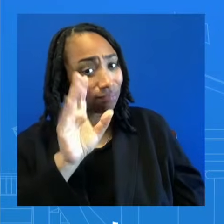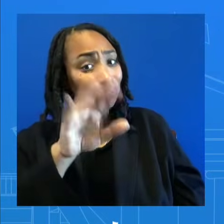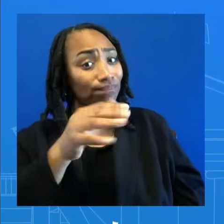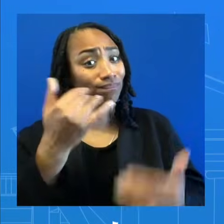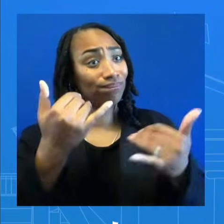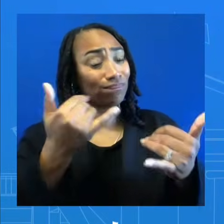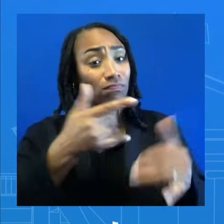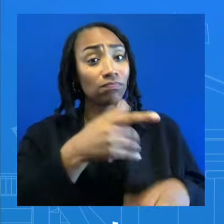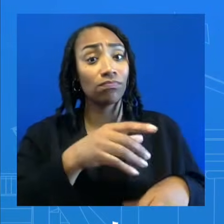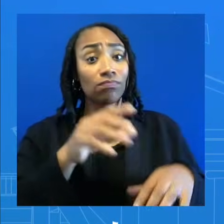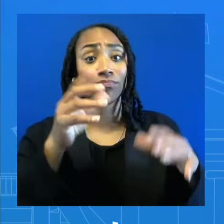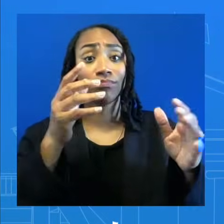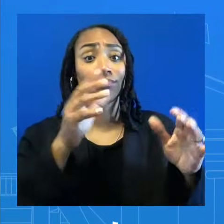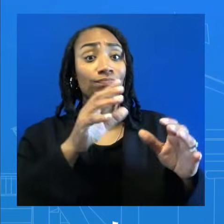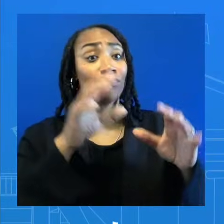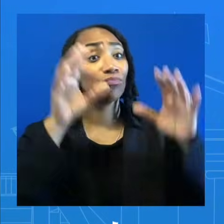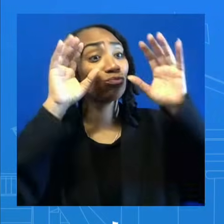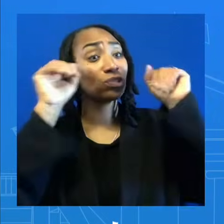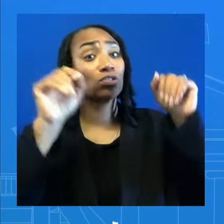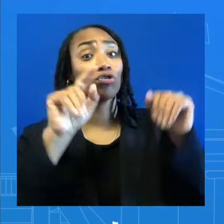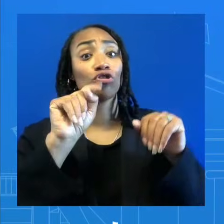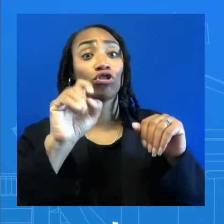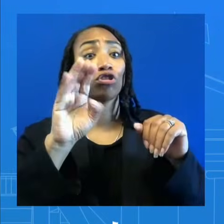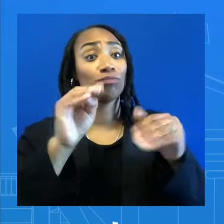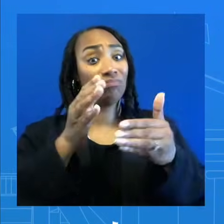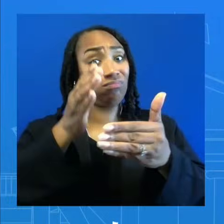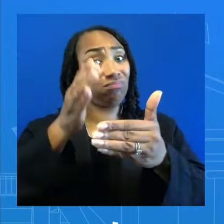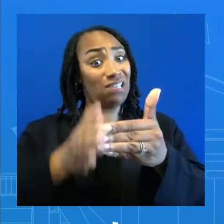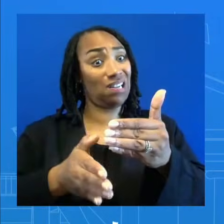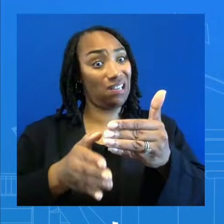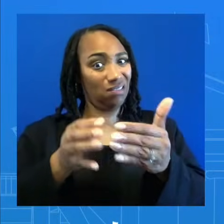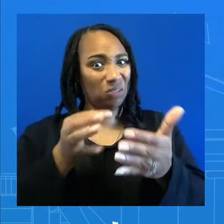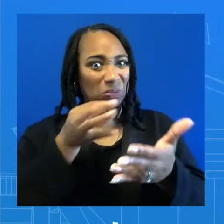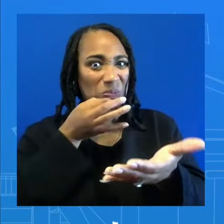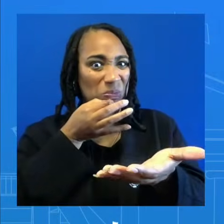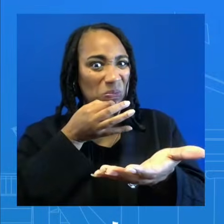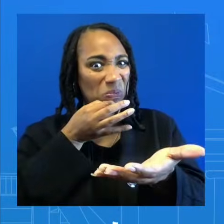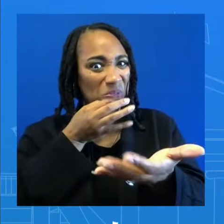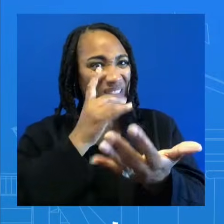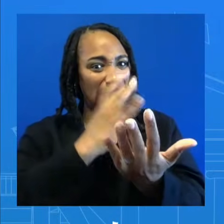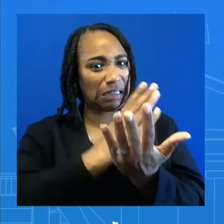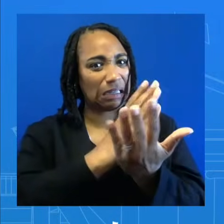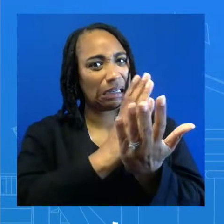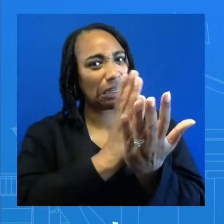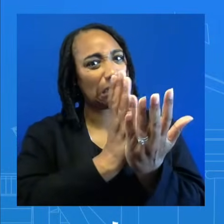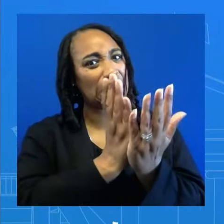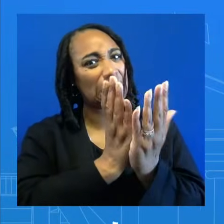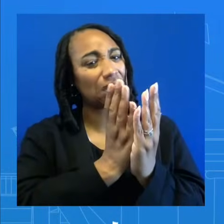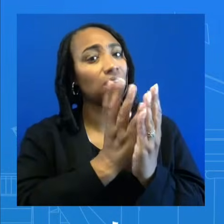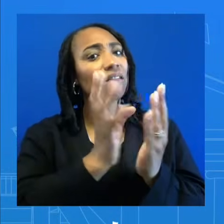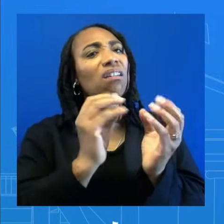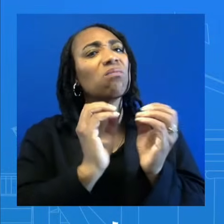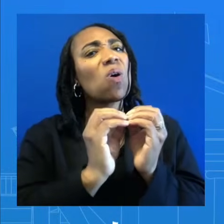at the same point of their first term. And so -- and I talked about what he was able to do in April